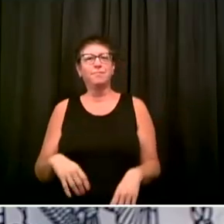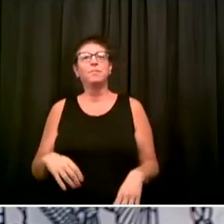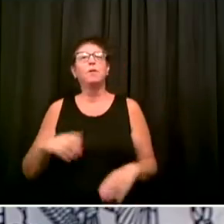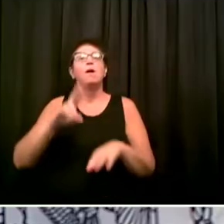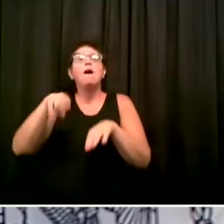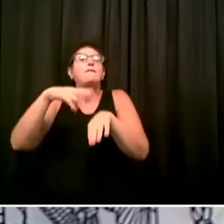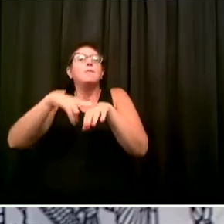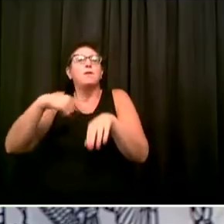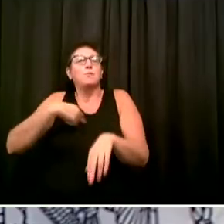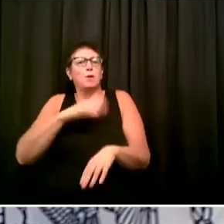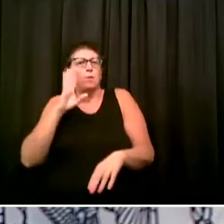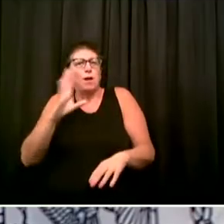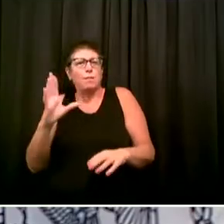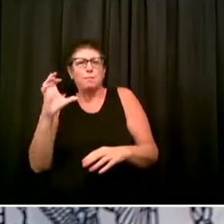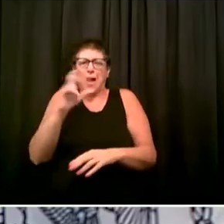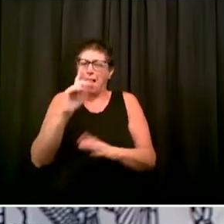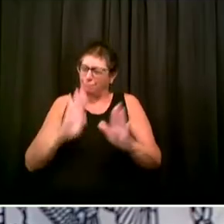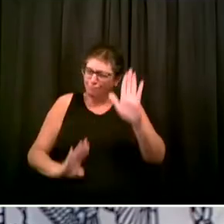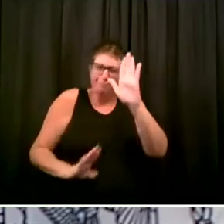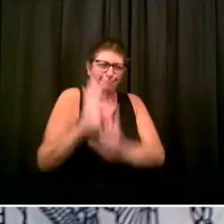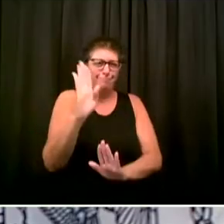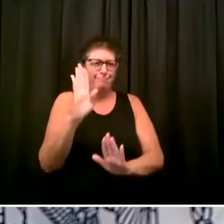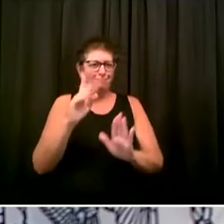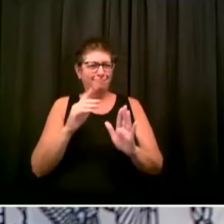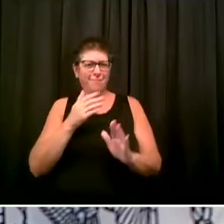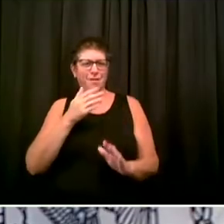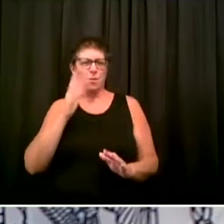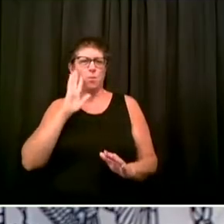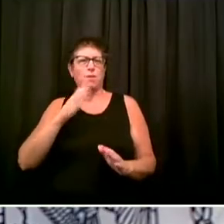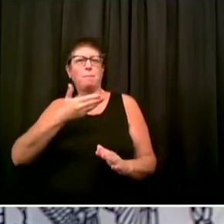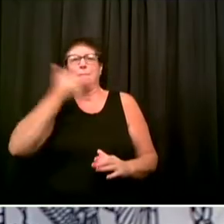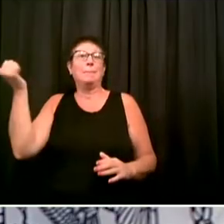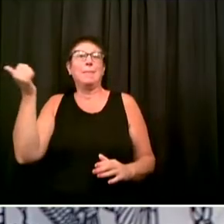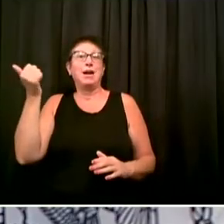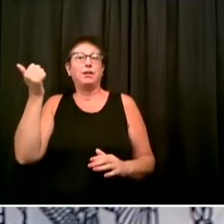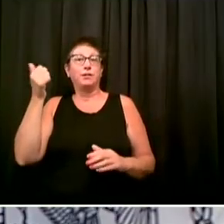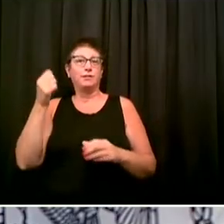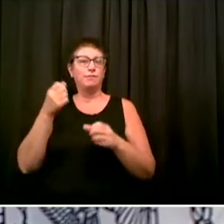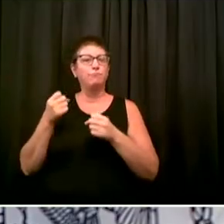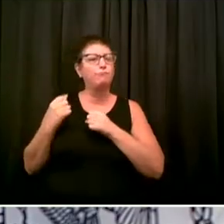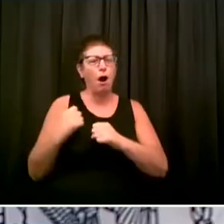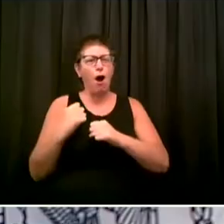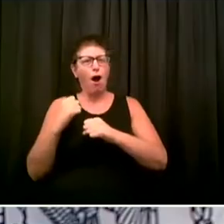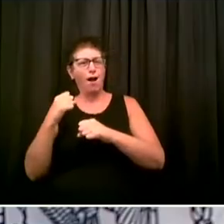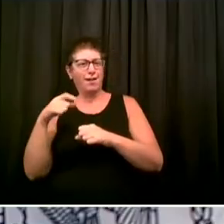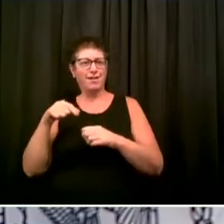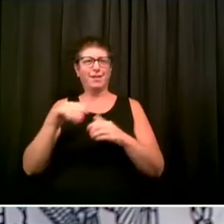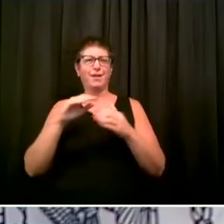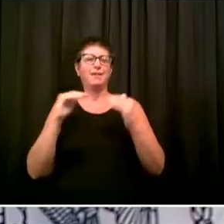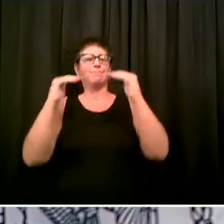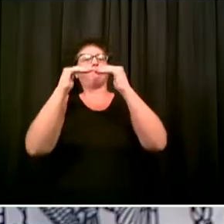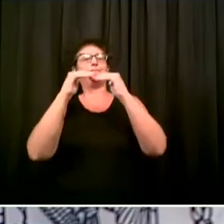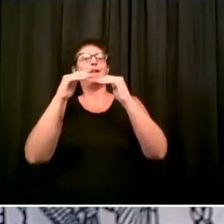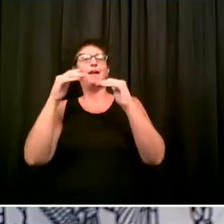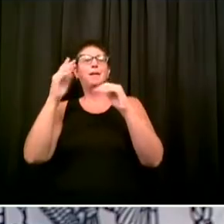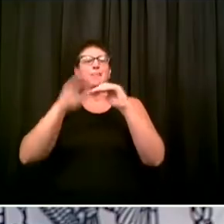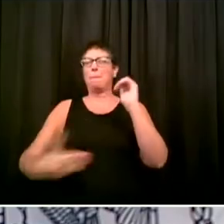SO TO ALL THE PEOPLE WHO LOVE THIS PLACE, OF COURSE WE ARE